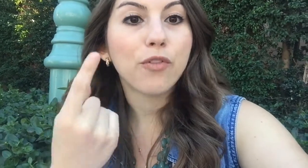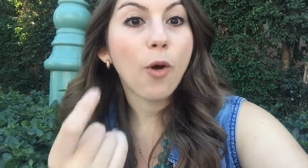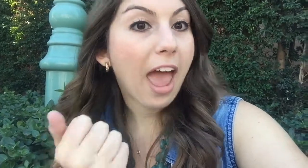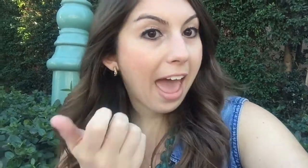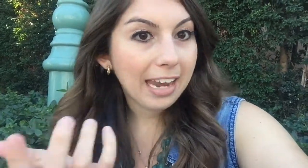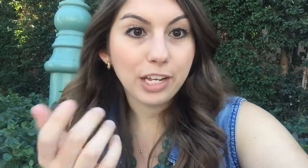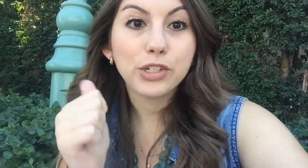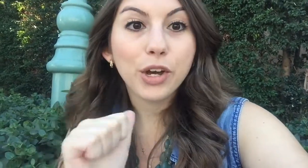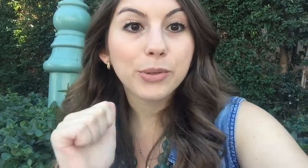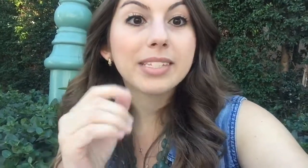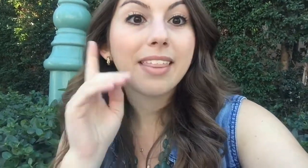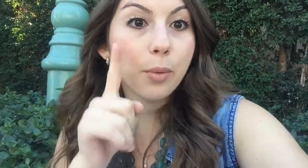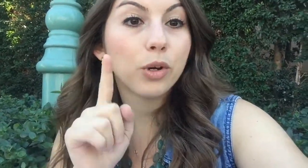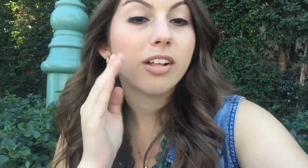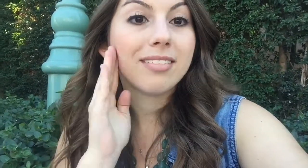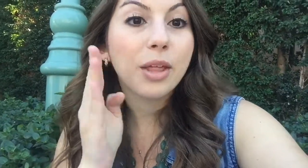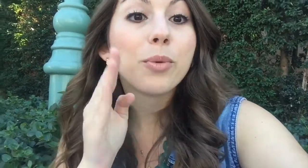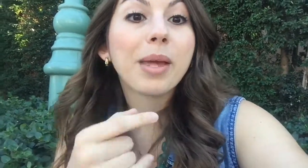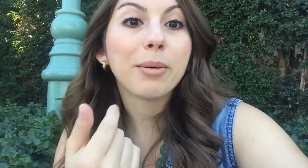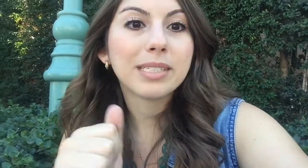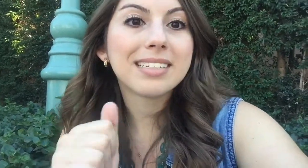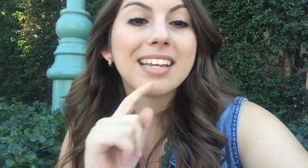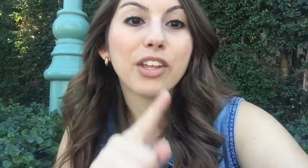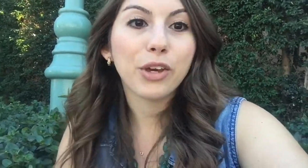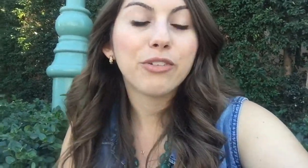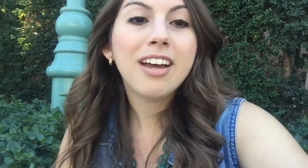any shows and they will be able to tell you.